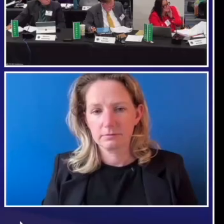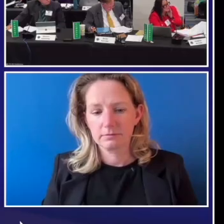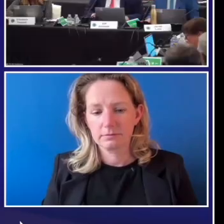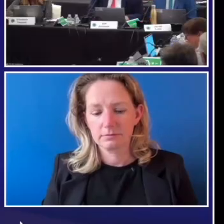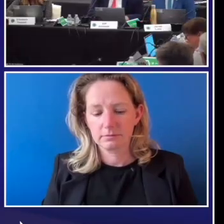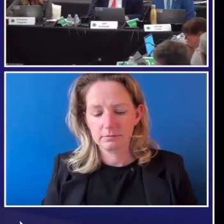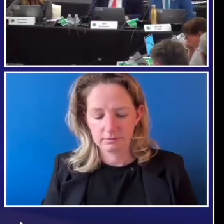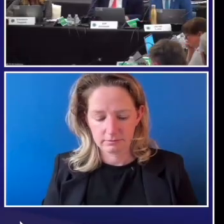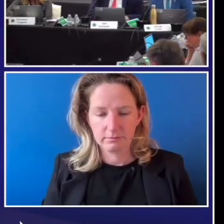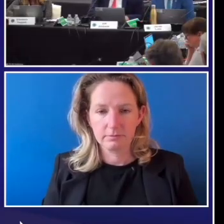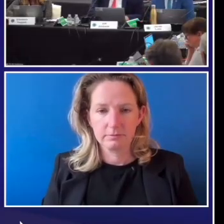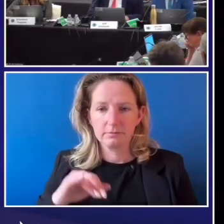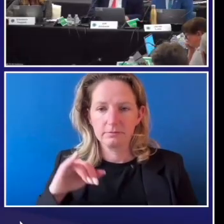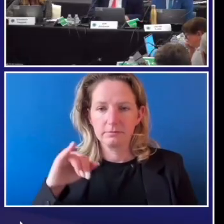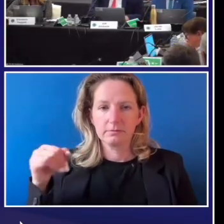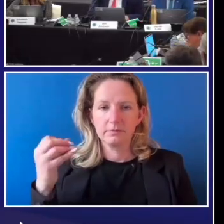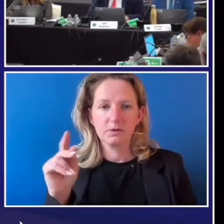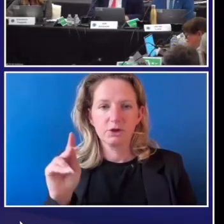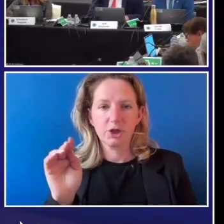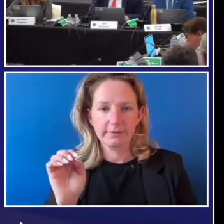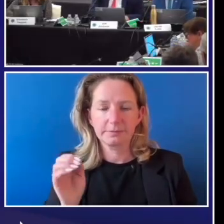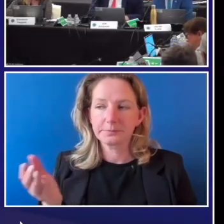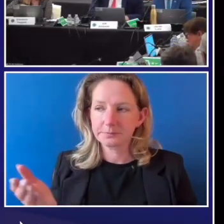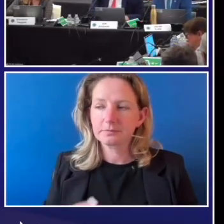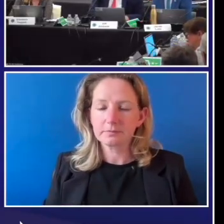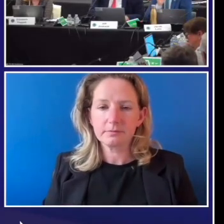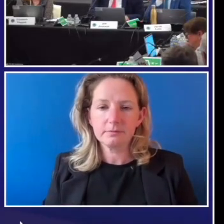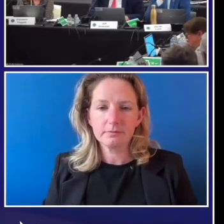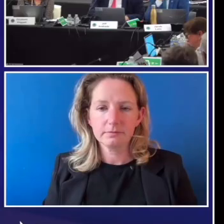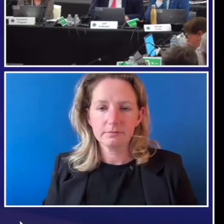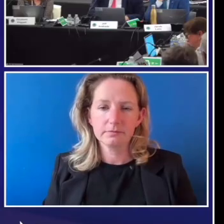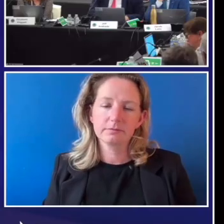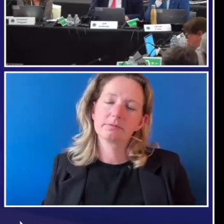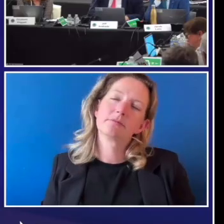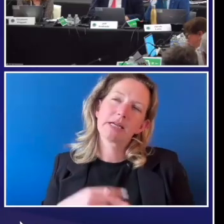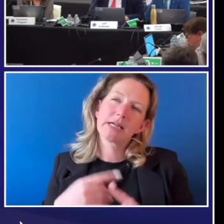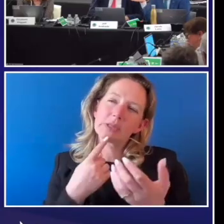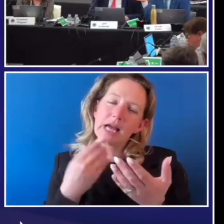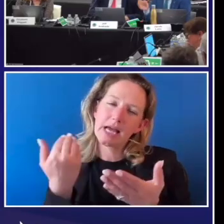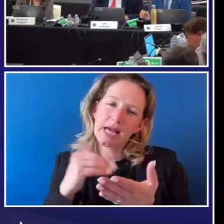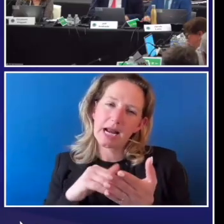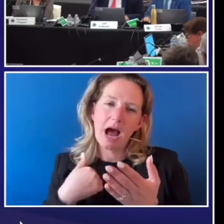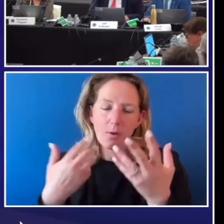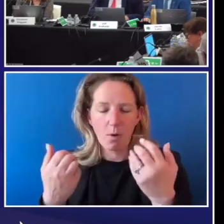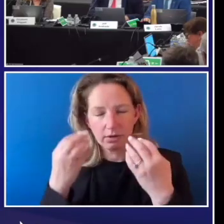Okay. Uh, I can, can you repeat the question, because I want to think through this a little bit, because I think there's